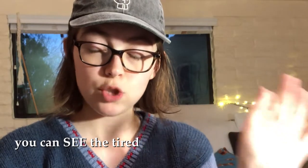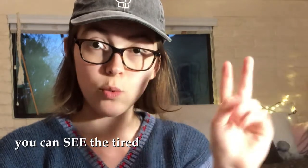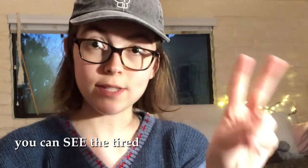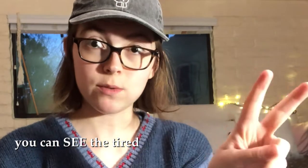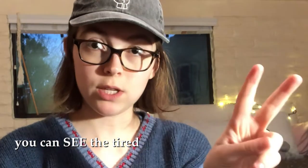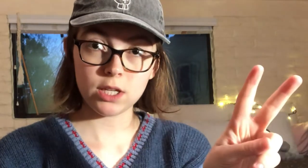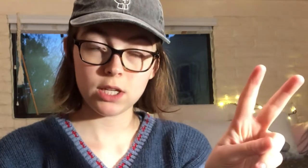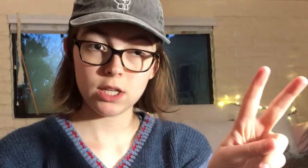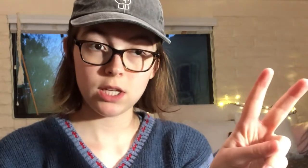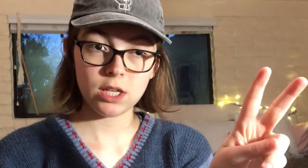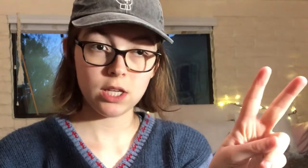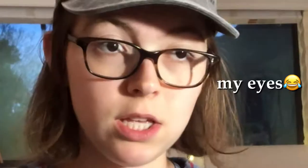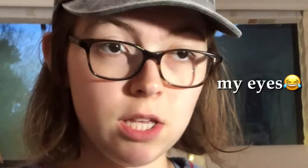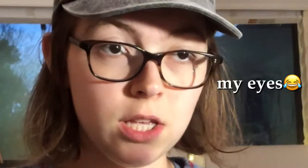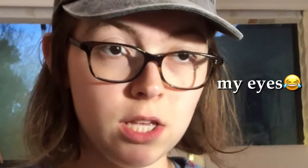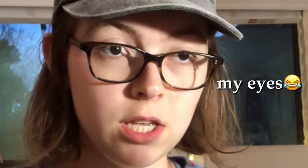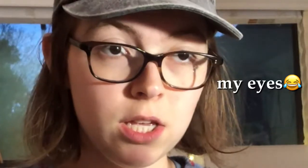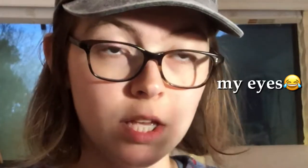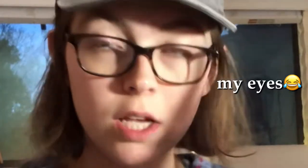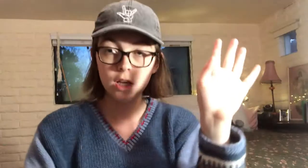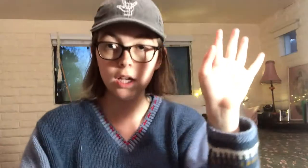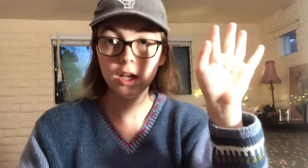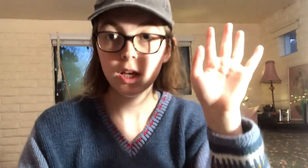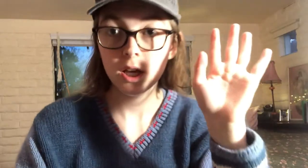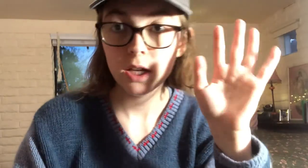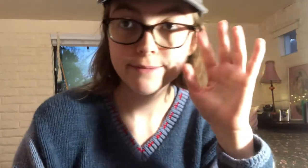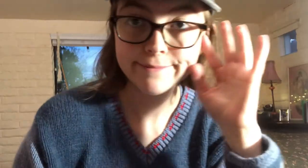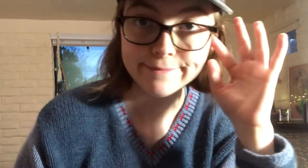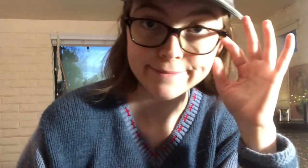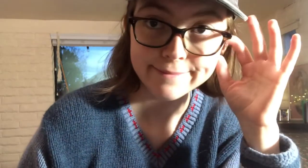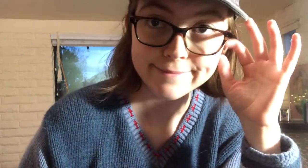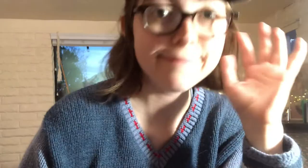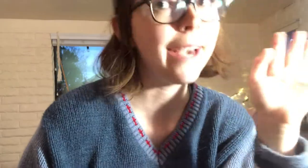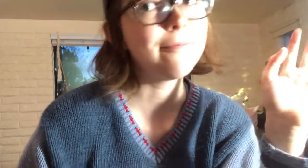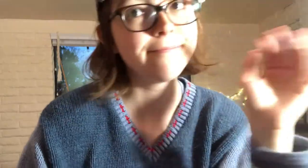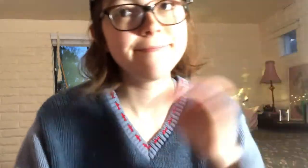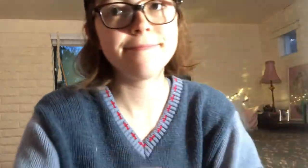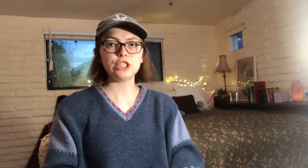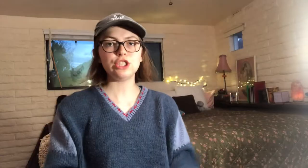Twice a week. Yeah.